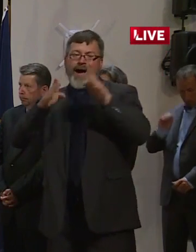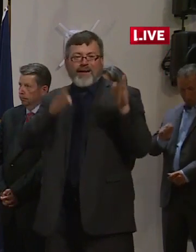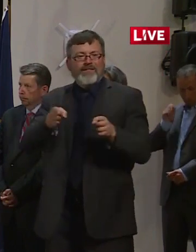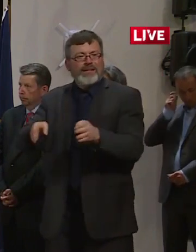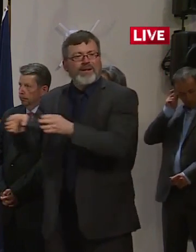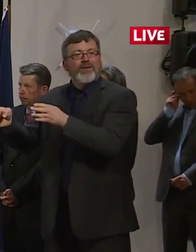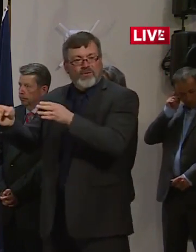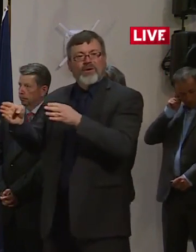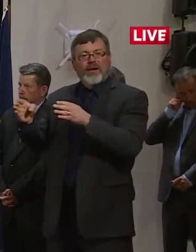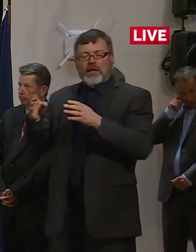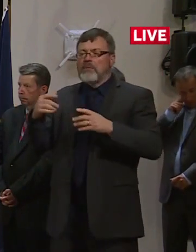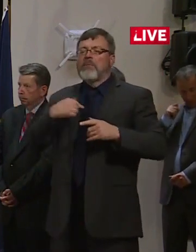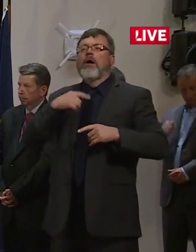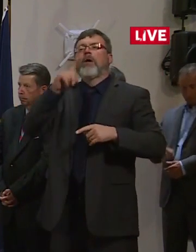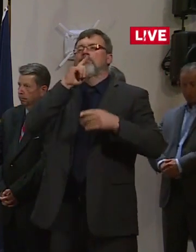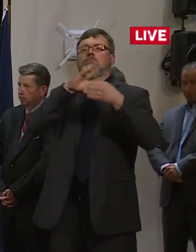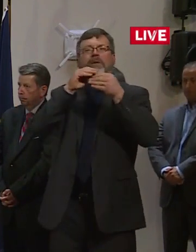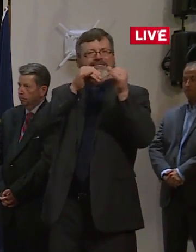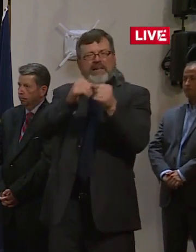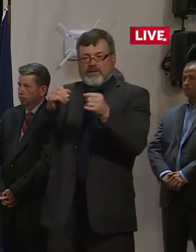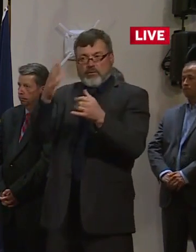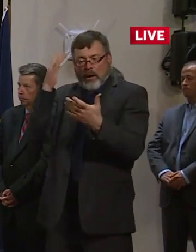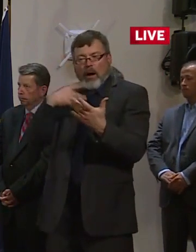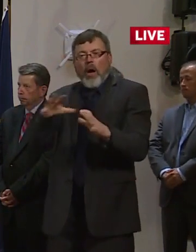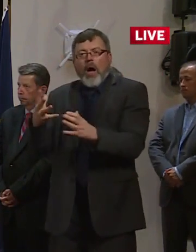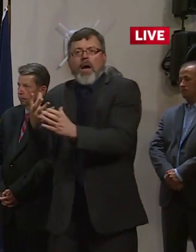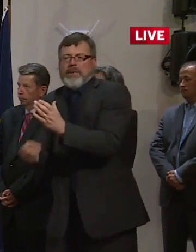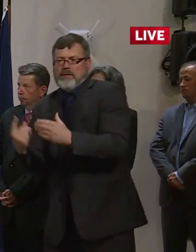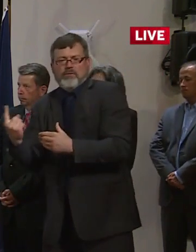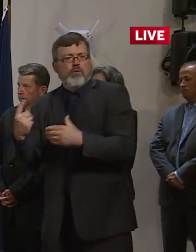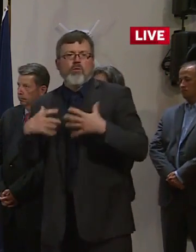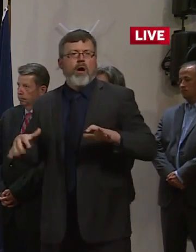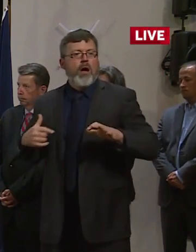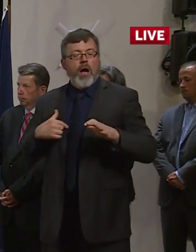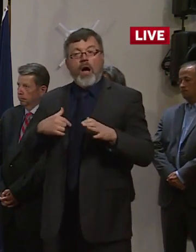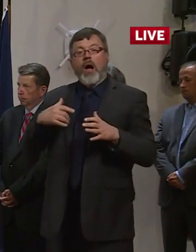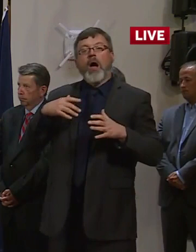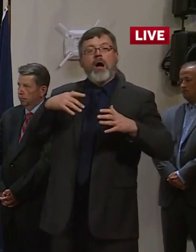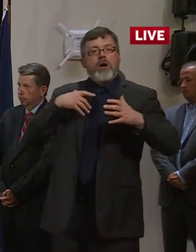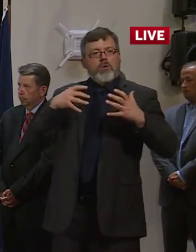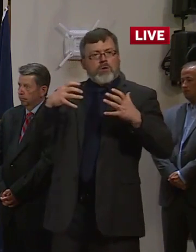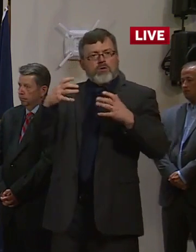I’M RELUCTANT TO SHARE INDIVIALDU THANKS FOR MISSING TOO MANY.